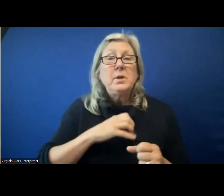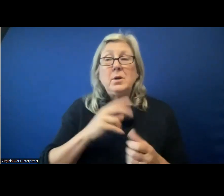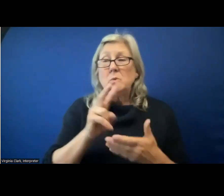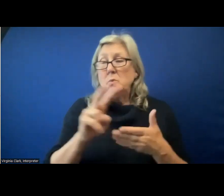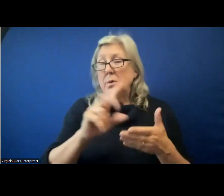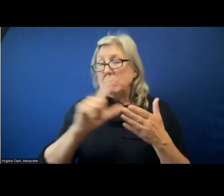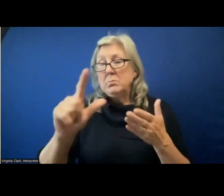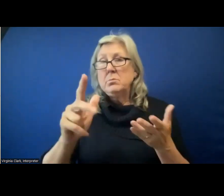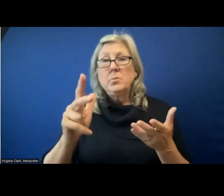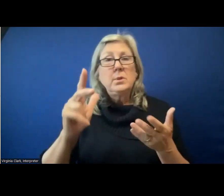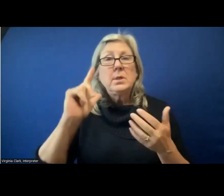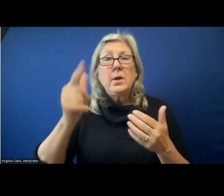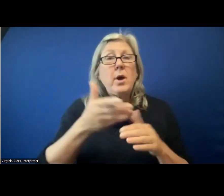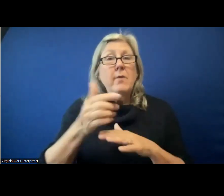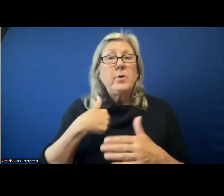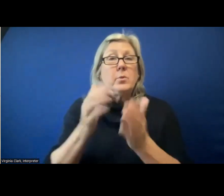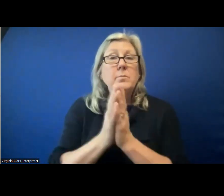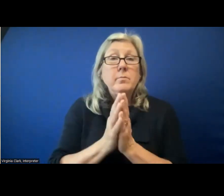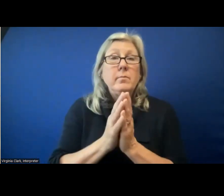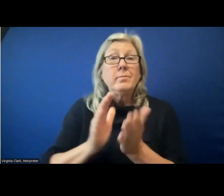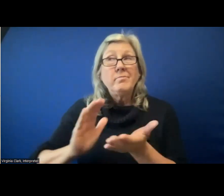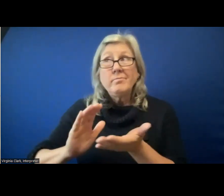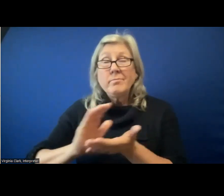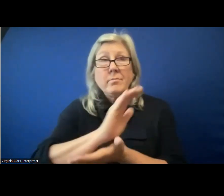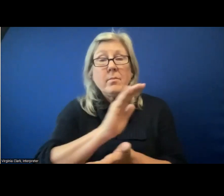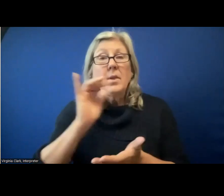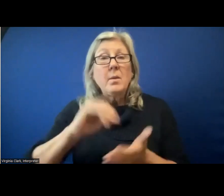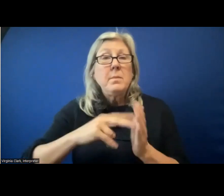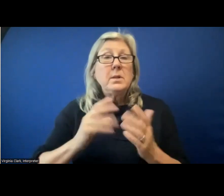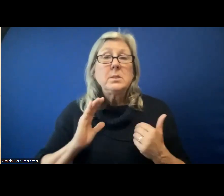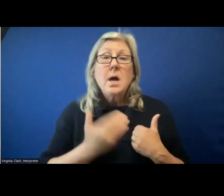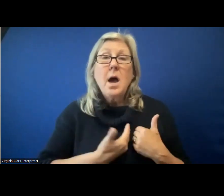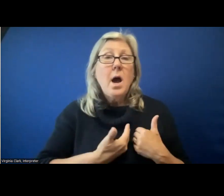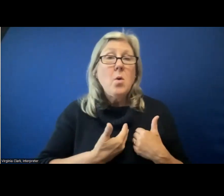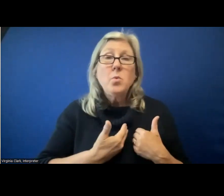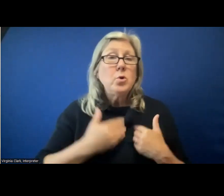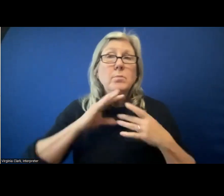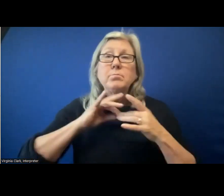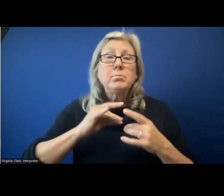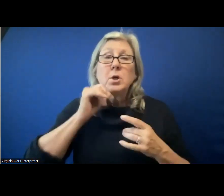This exclusion has meant that our voices are not heard, our perspectives are not considered,